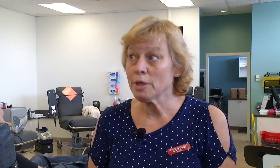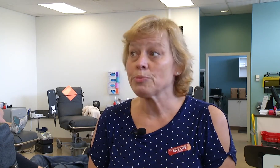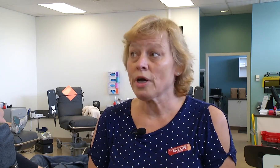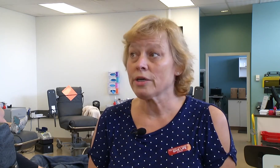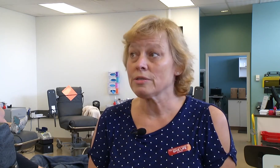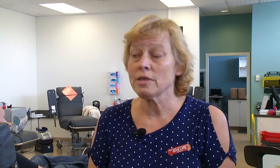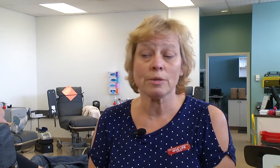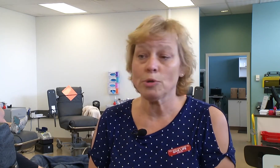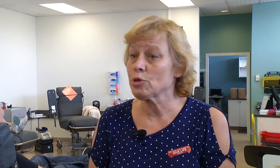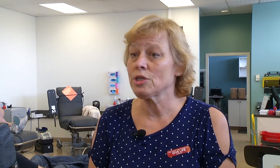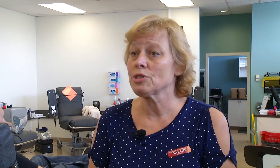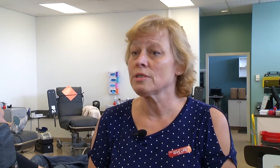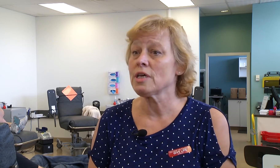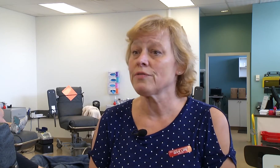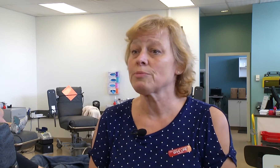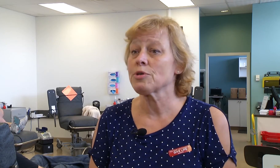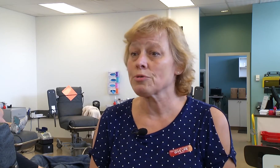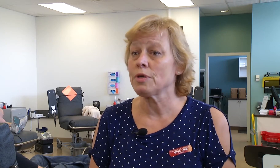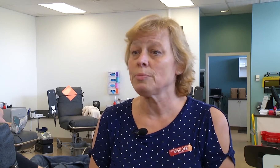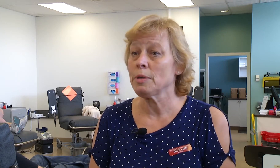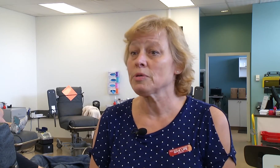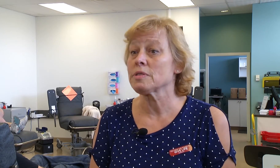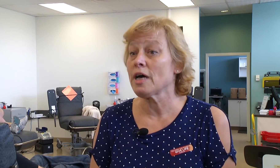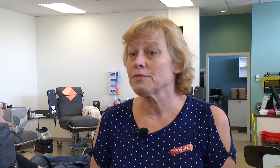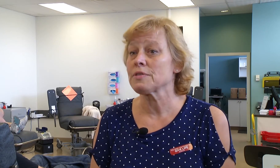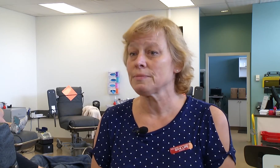it could potentially save up to three people's lives.